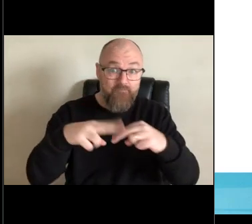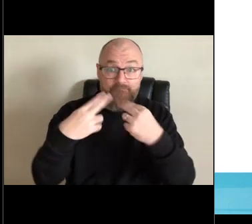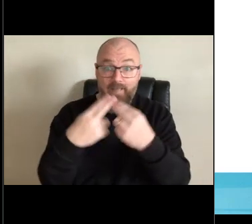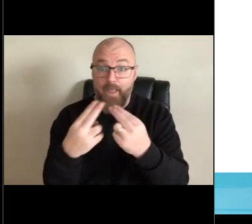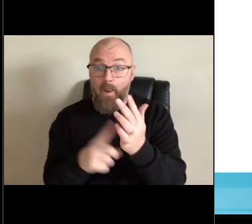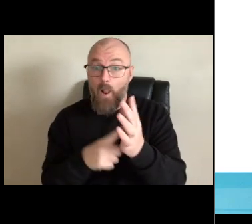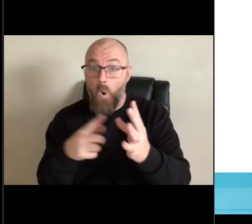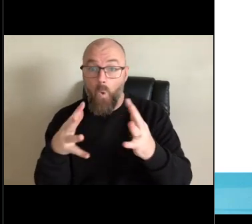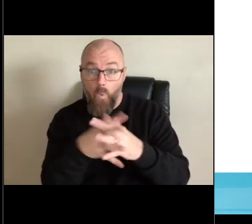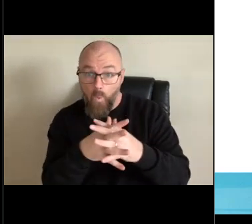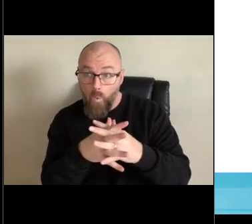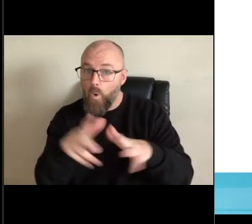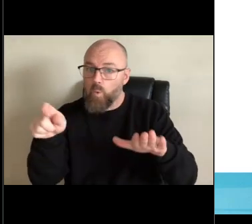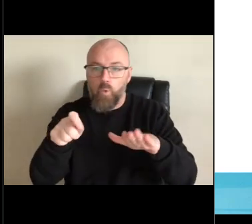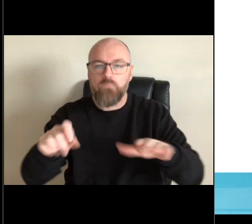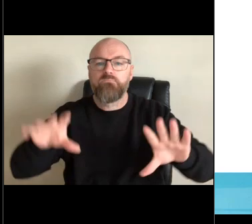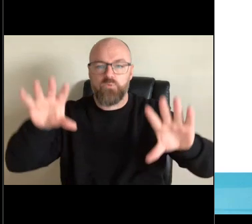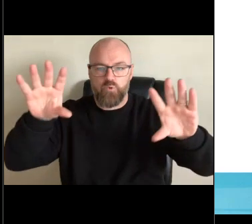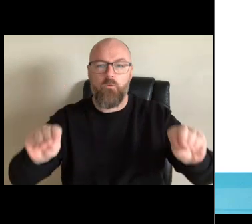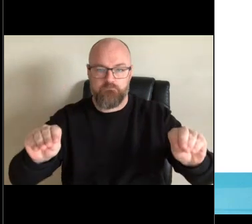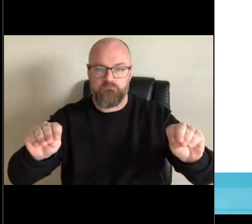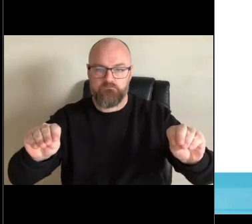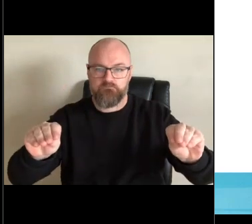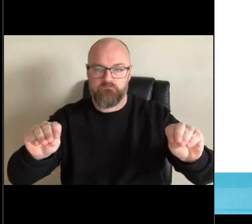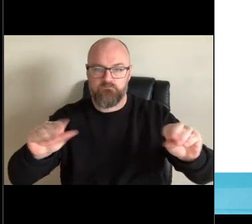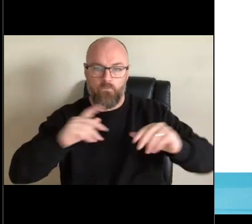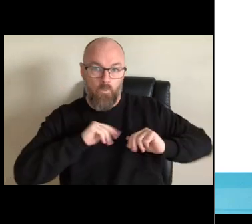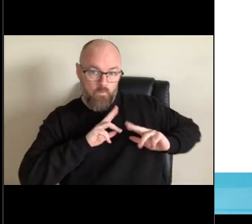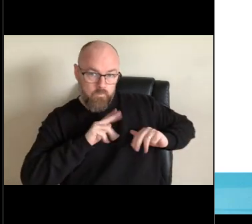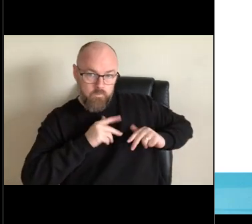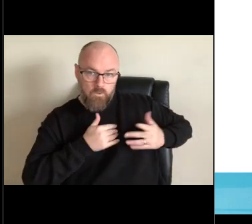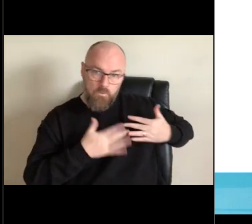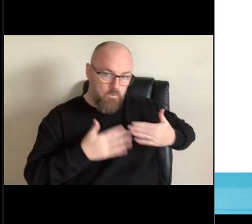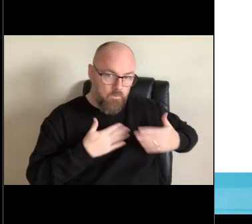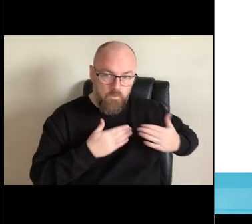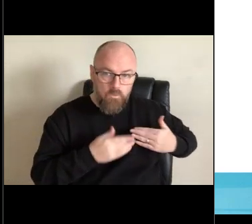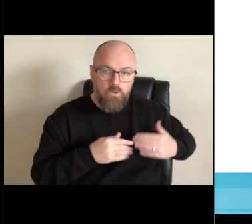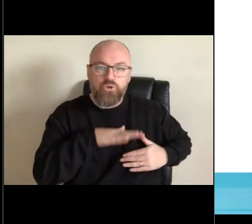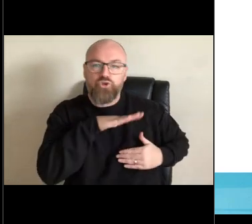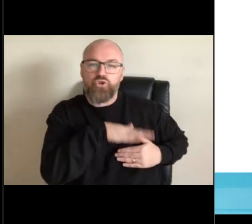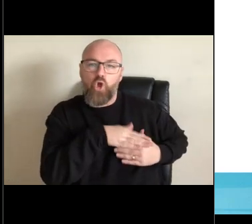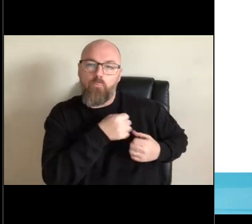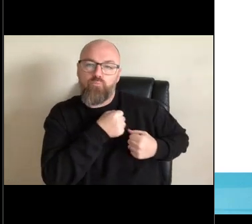have to stop and be paused at that point until the child protection proceedings are finalized